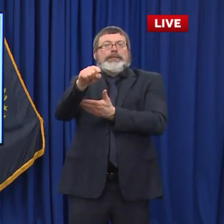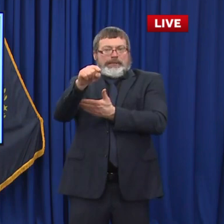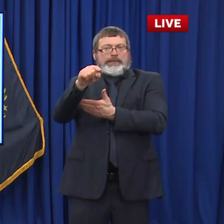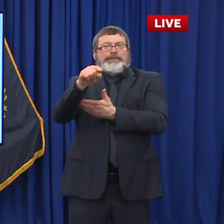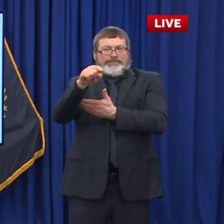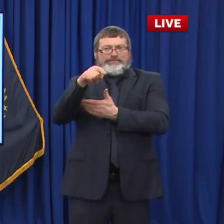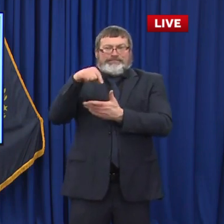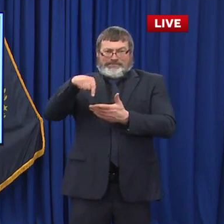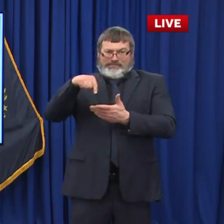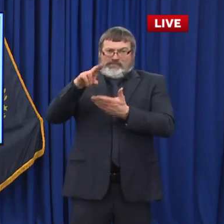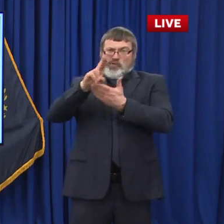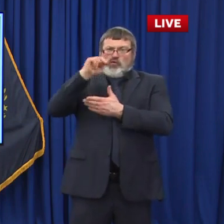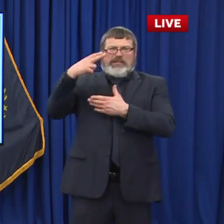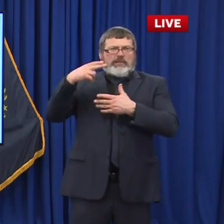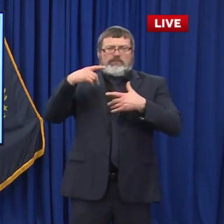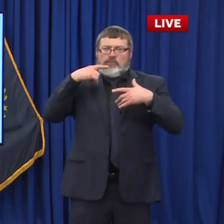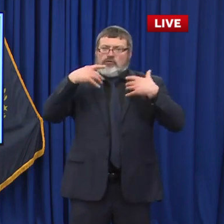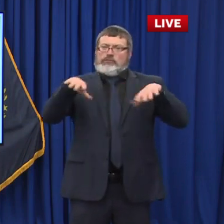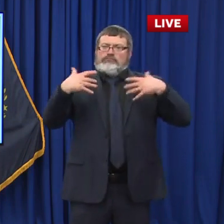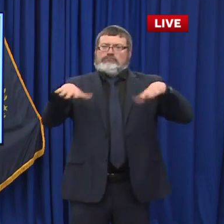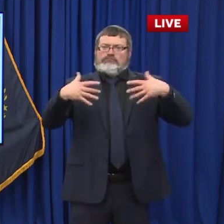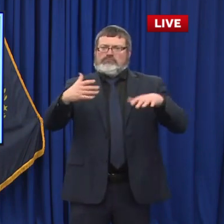LET’S TALK ABOUT UNH.